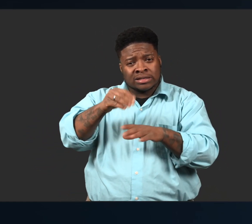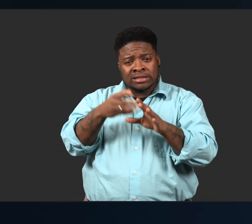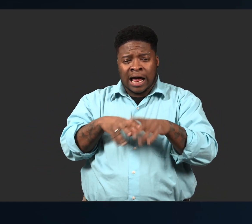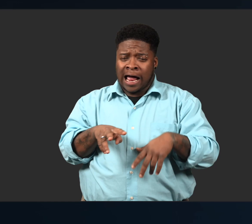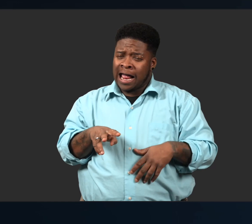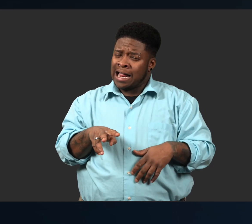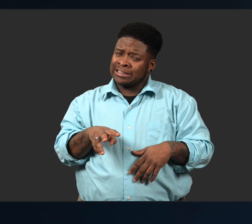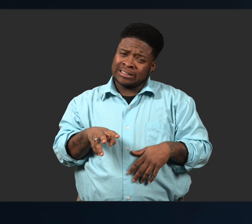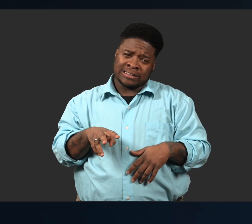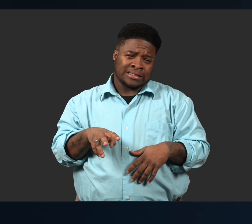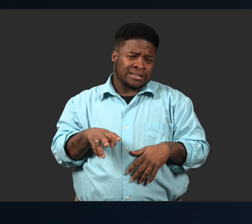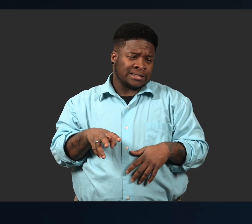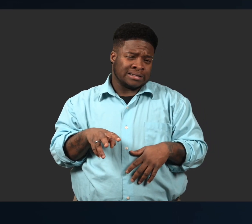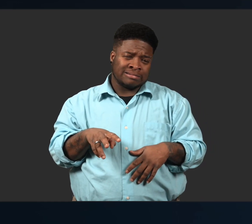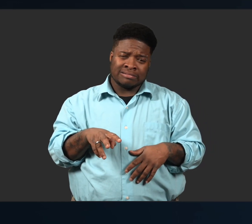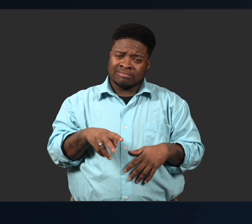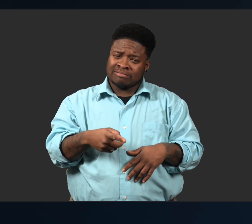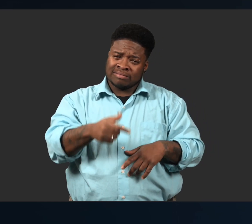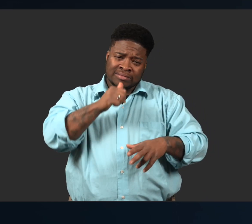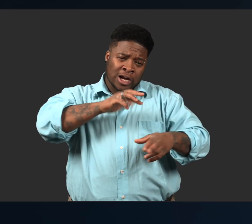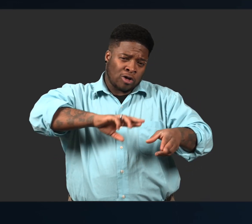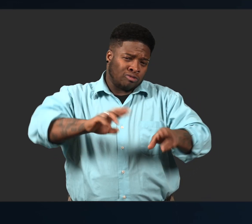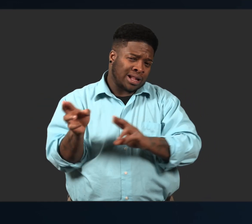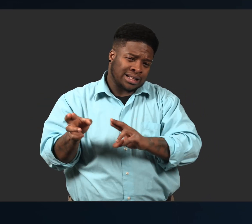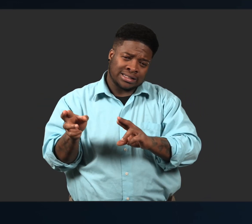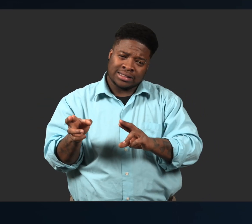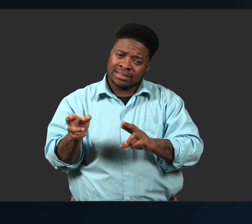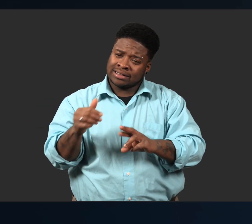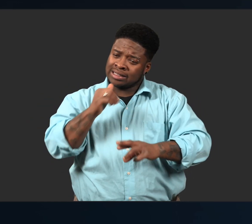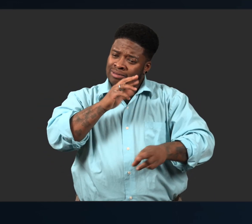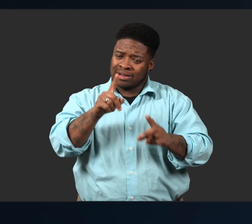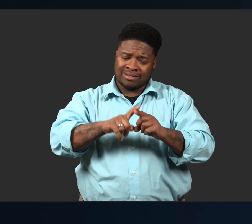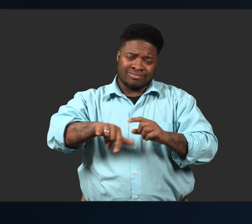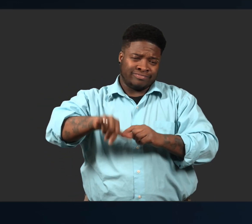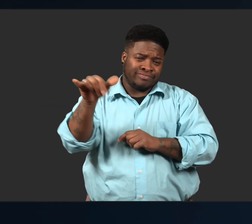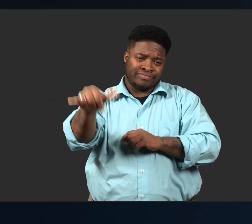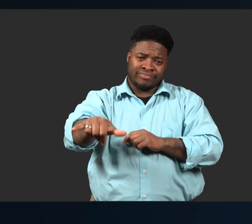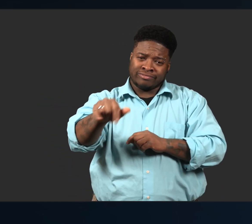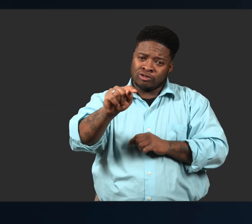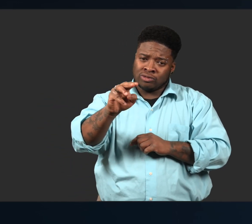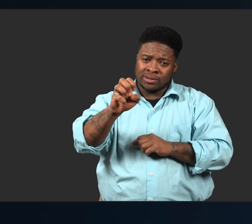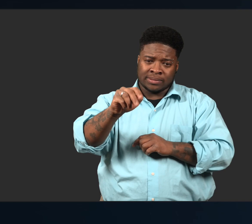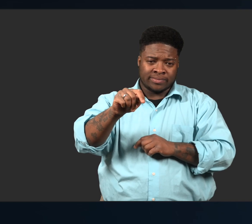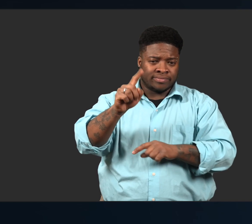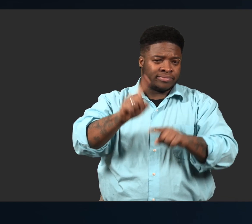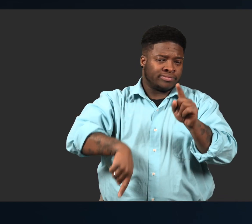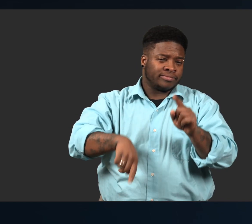The counselors realize that Alice is not ready for an outpatient treatment program and must instead